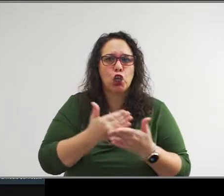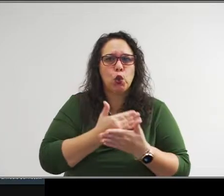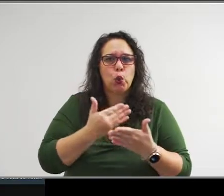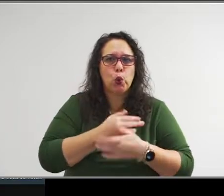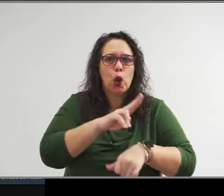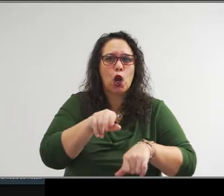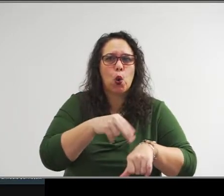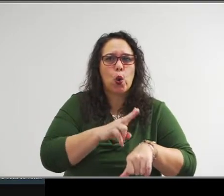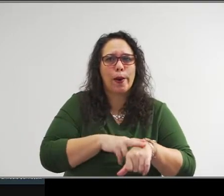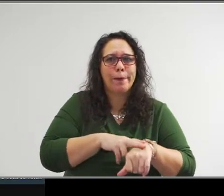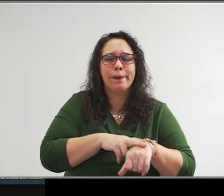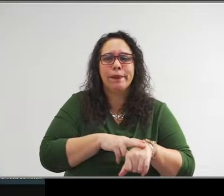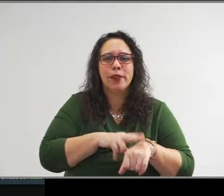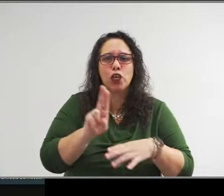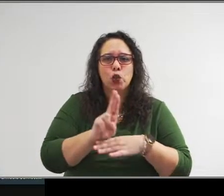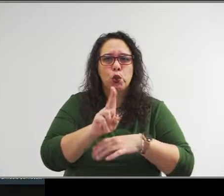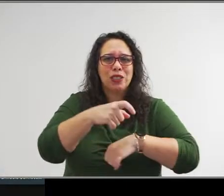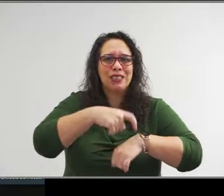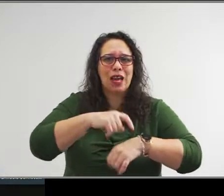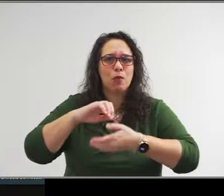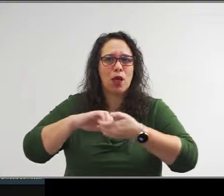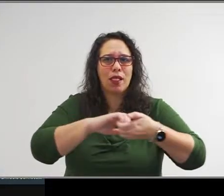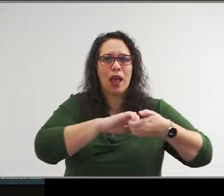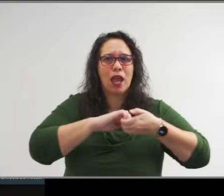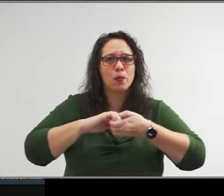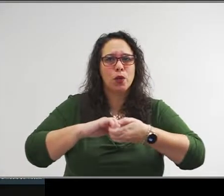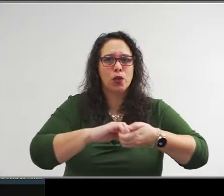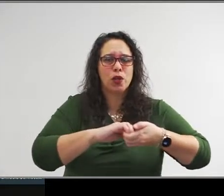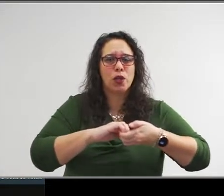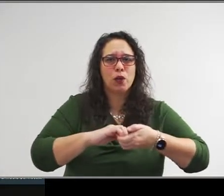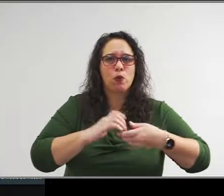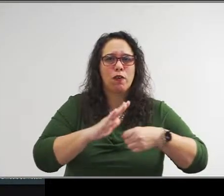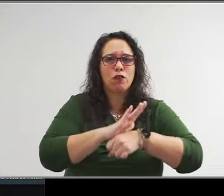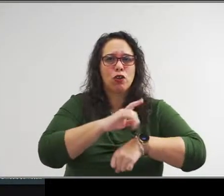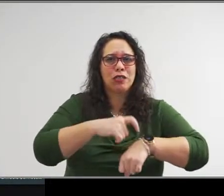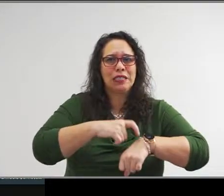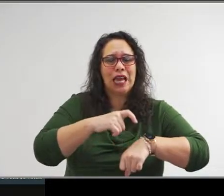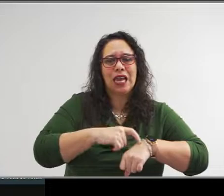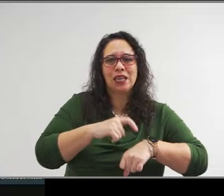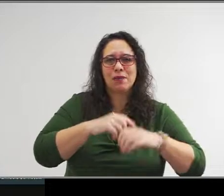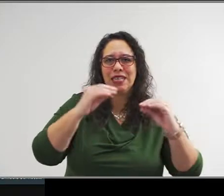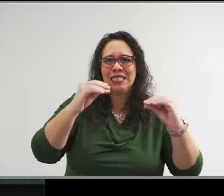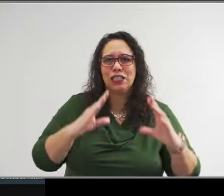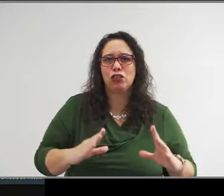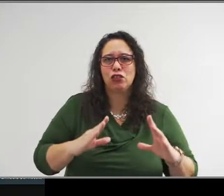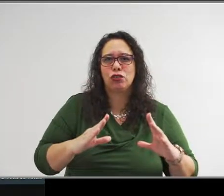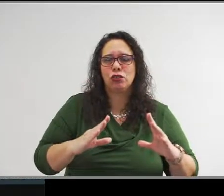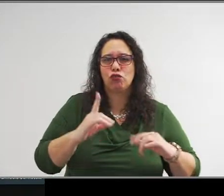Use this time to collaborate with full-time classroom teachers randomly selected from across the district,